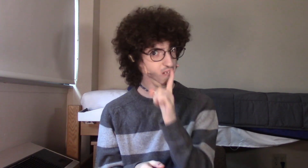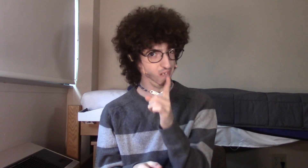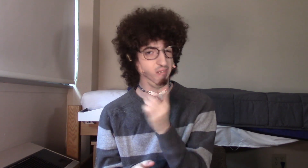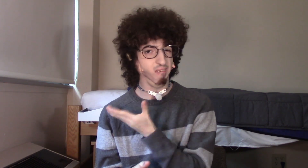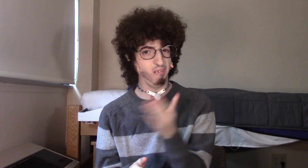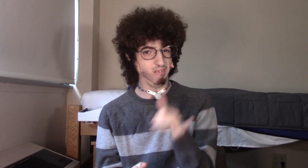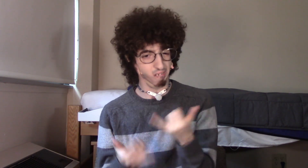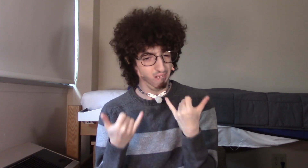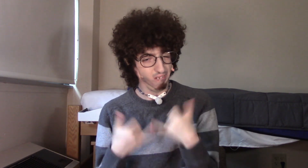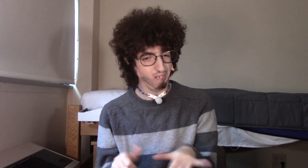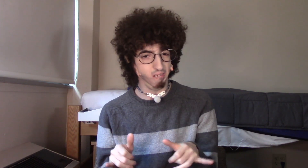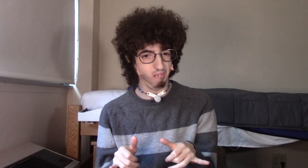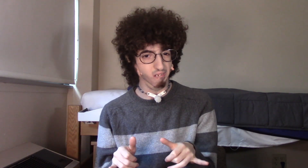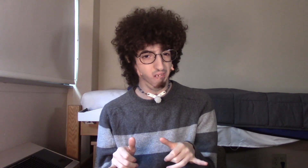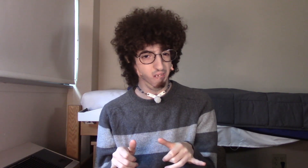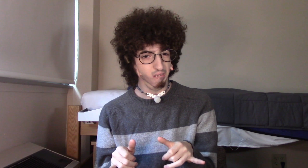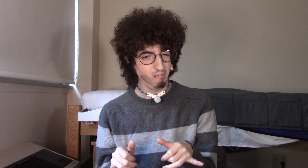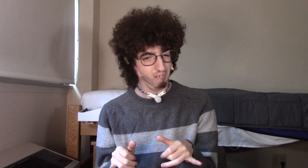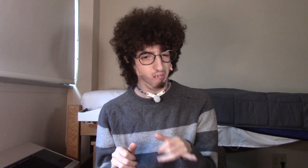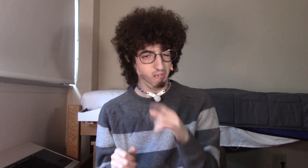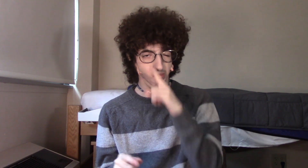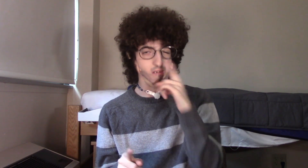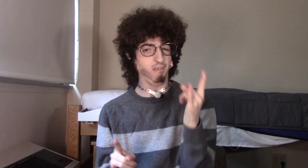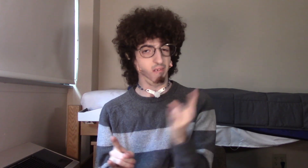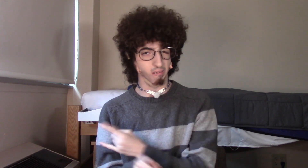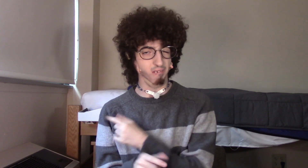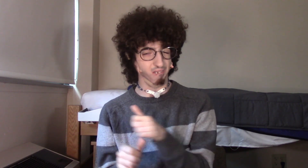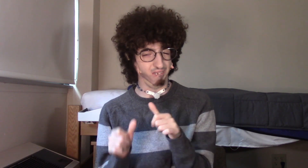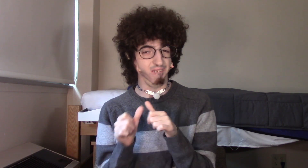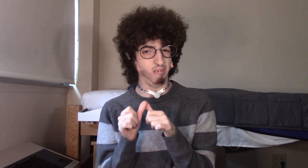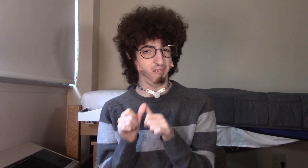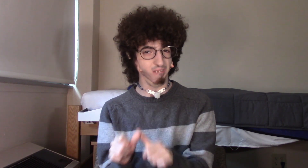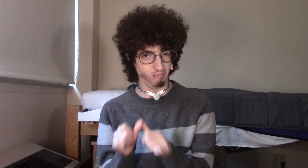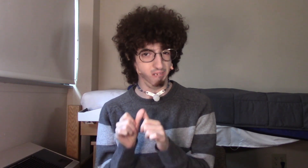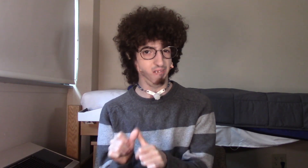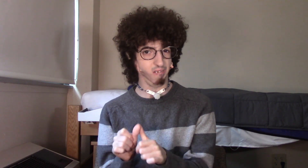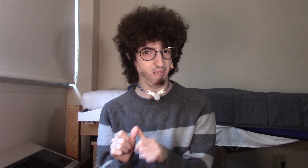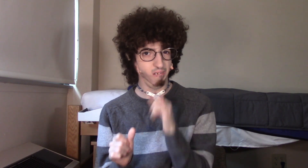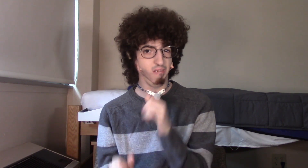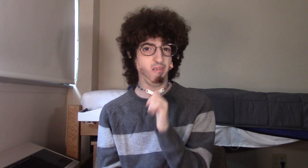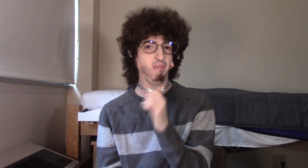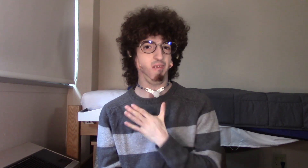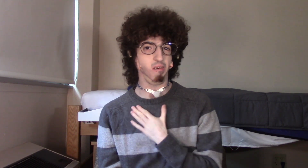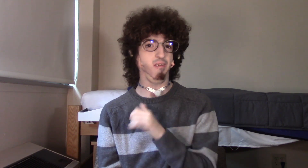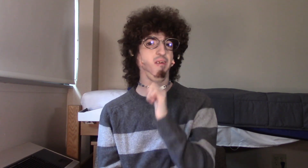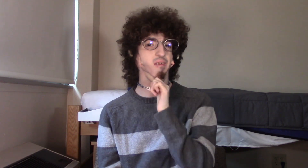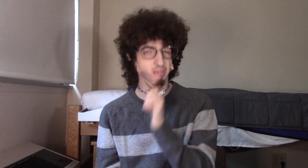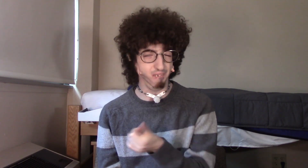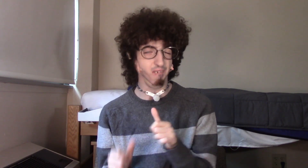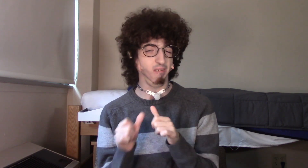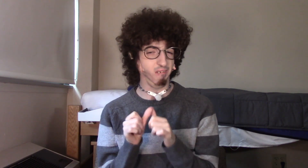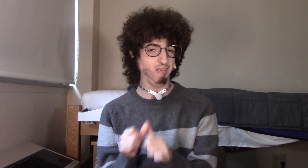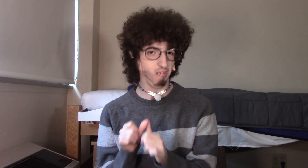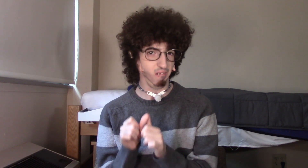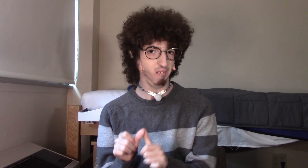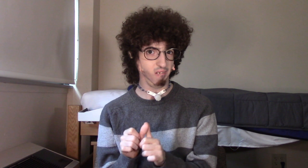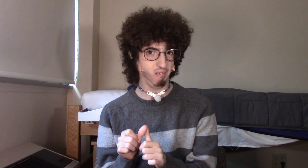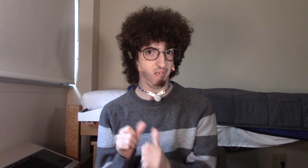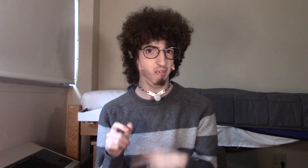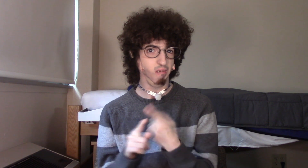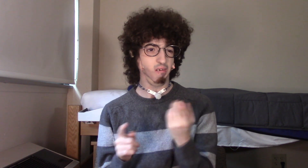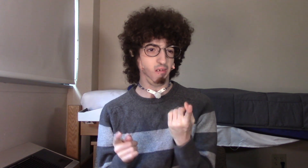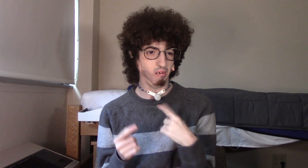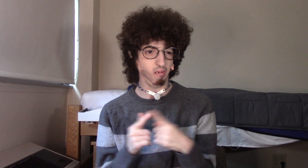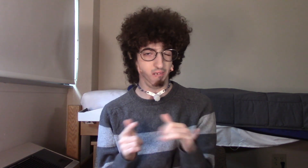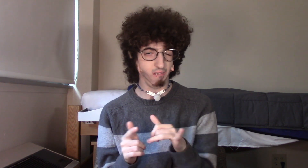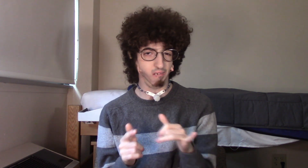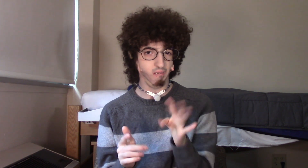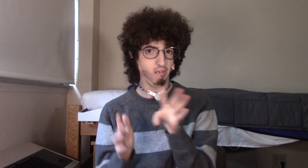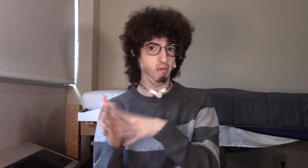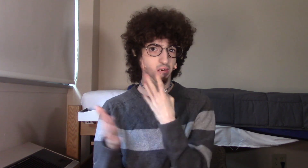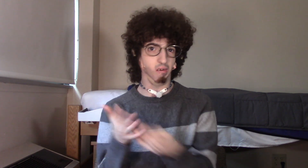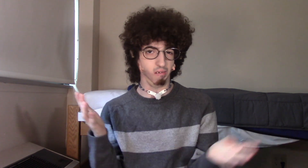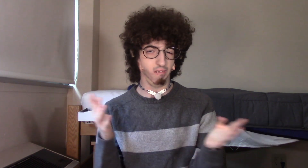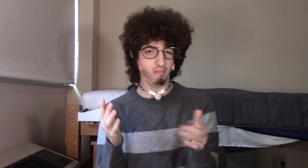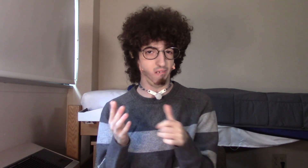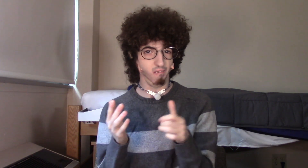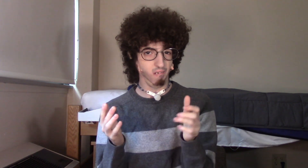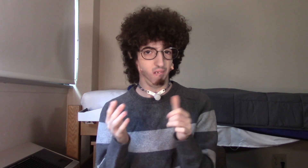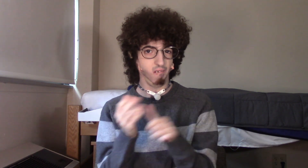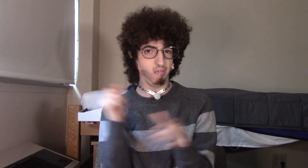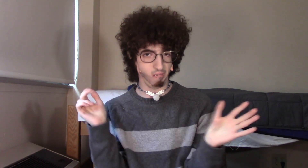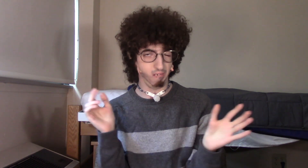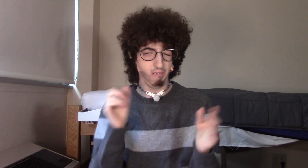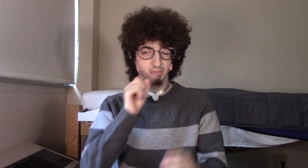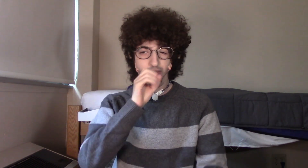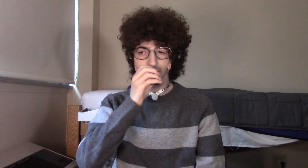one thing that's still, ironically, consistent is my inconsistency when it comes to scheduling shit